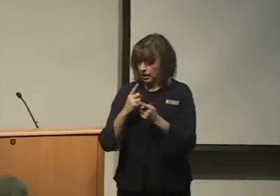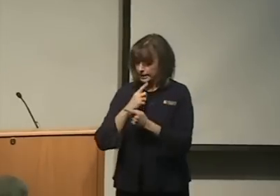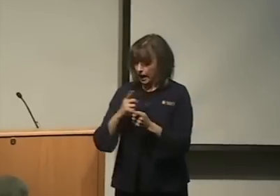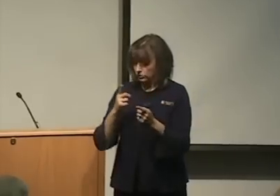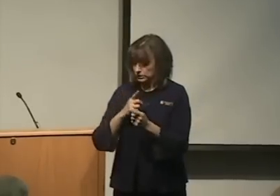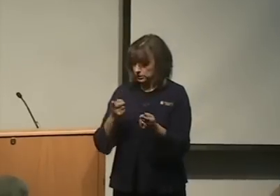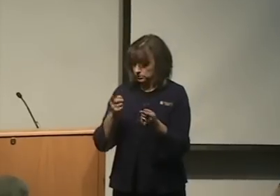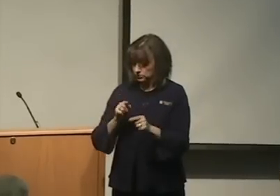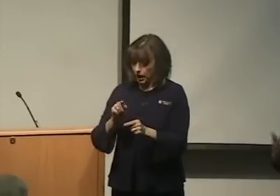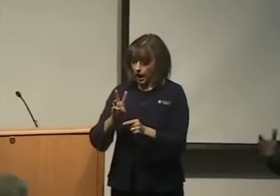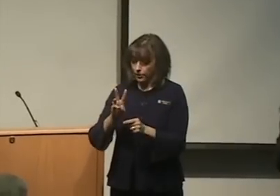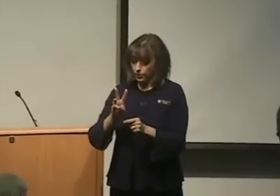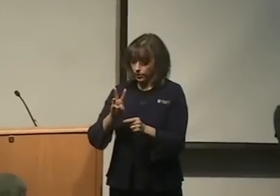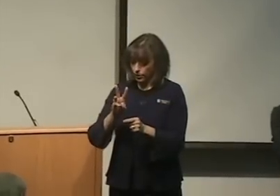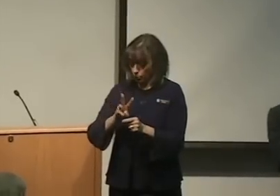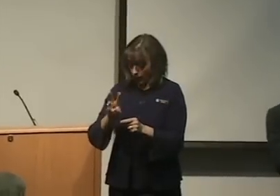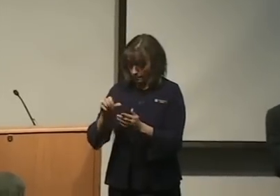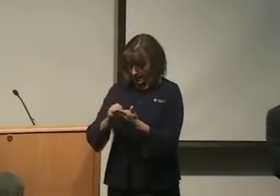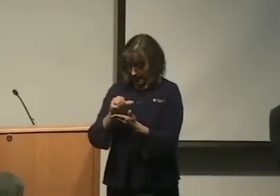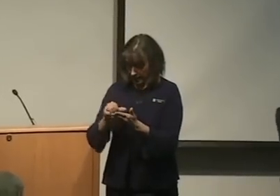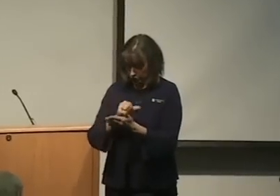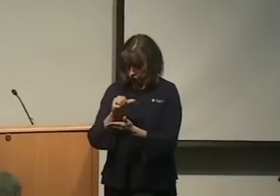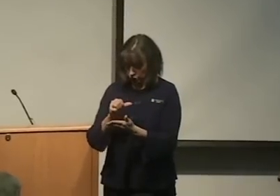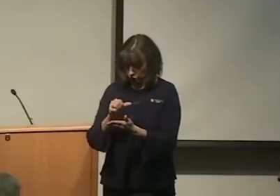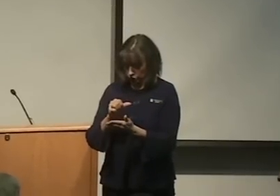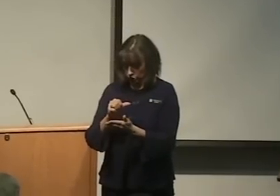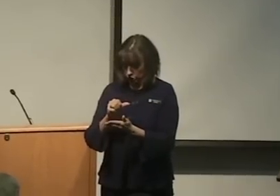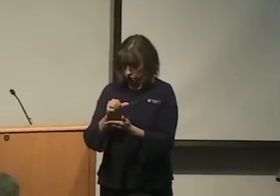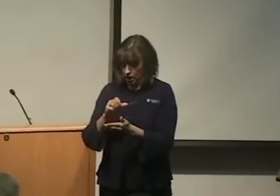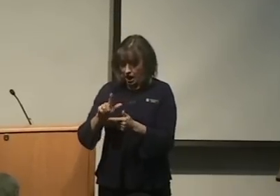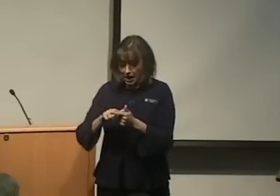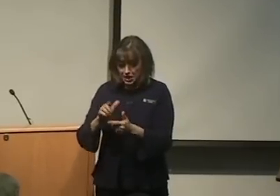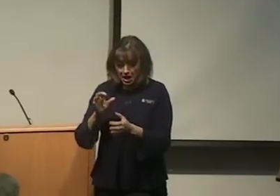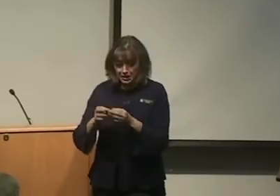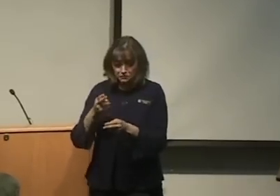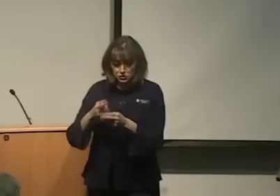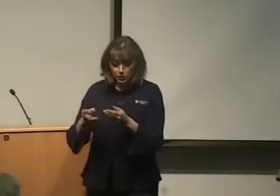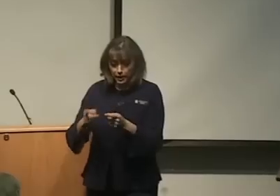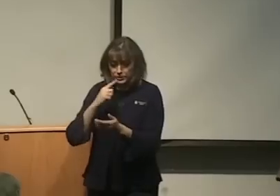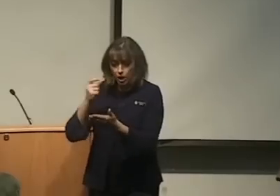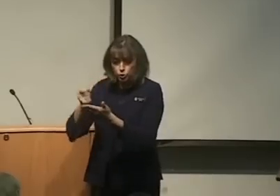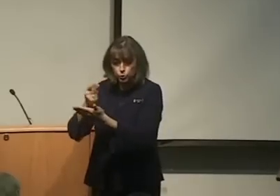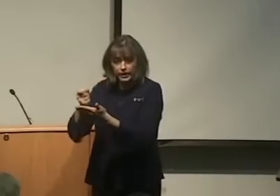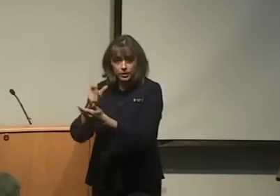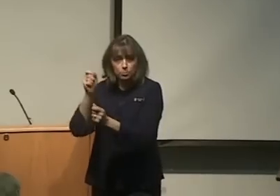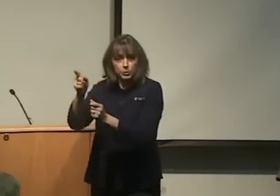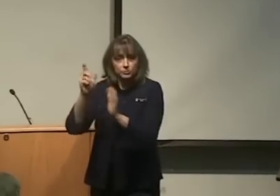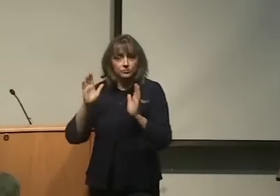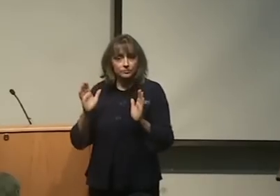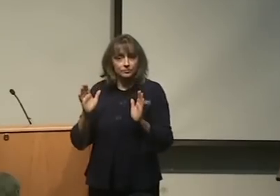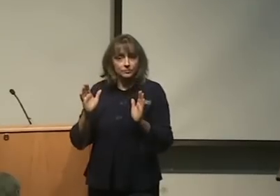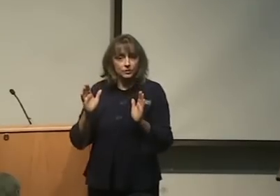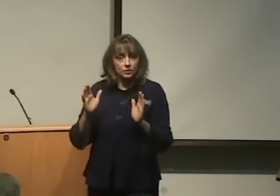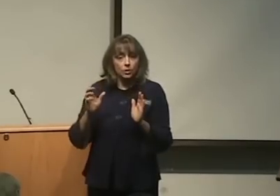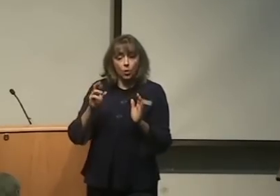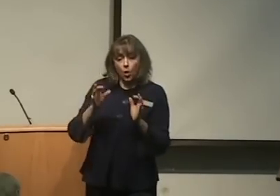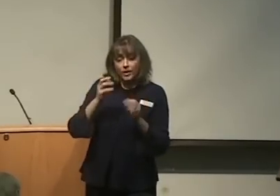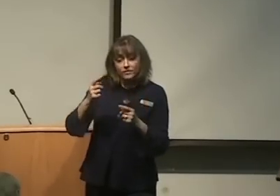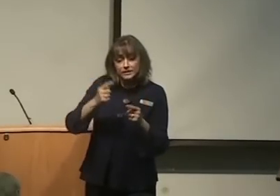So that's the shorter stuff. Or if something happens like right now there's a debate going on. Hey, you're at the half time show. I mean I do send -- I do use Twitter for things that I want you to get on your phone right now,